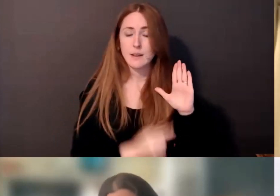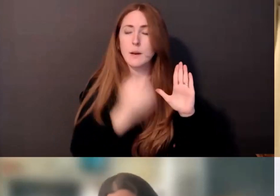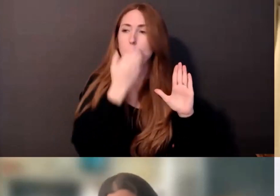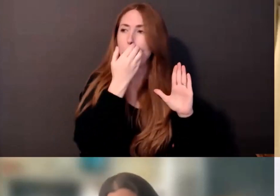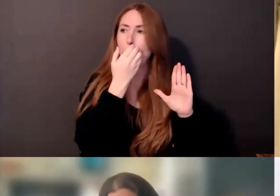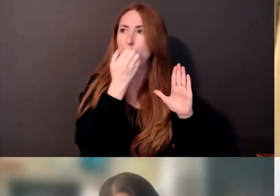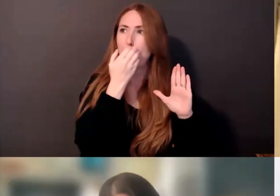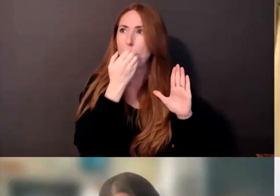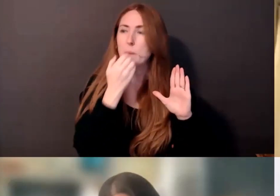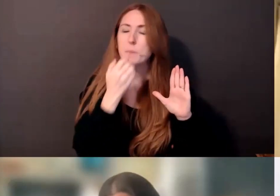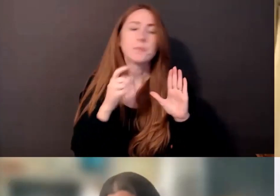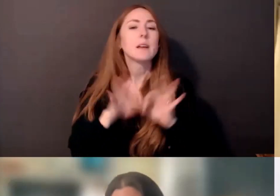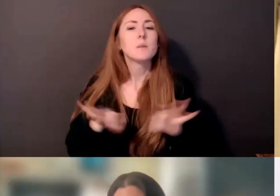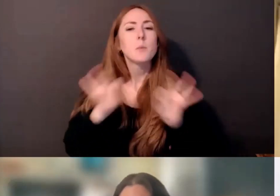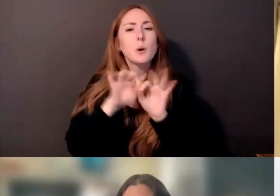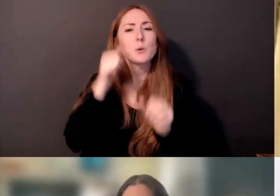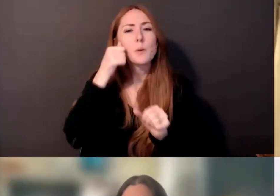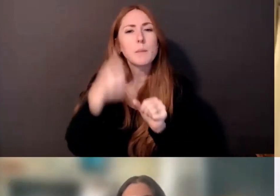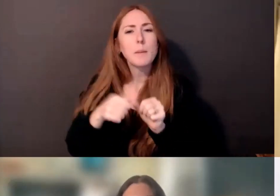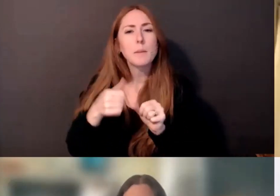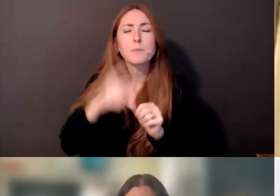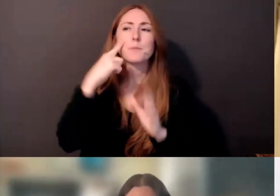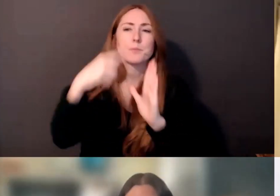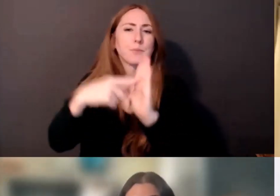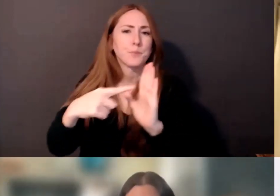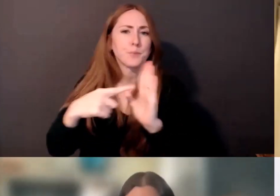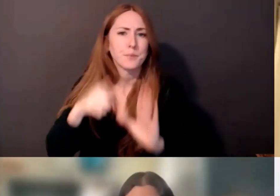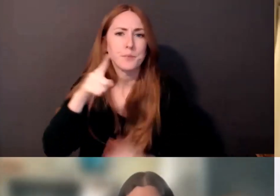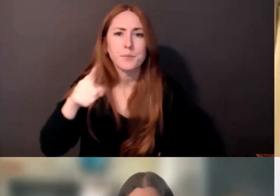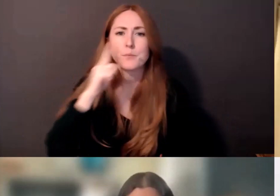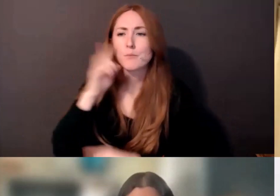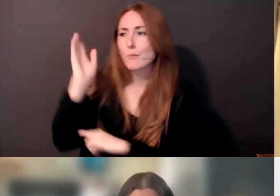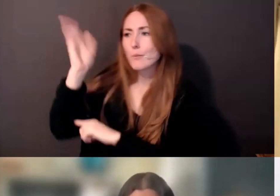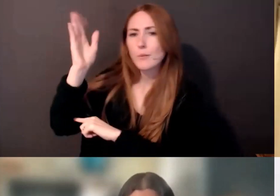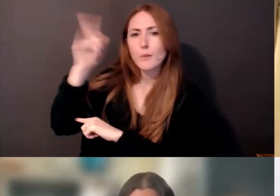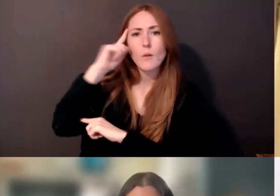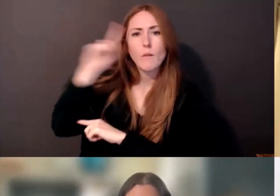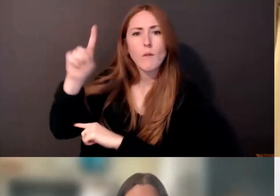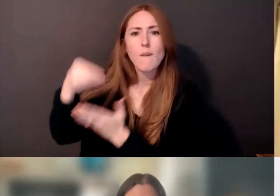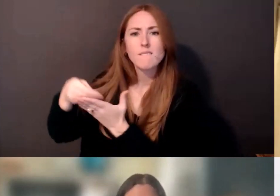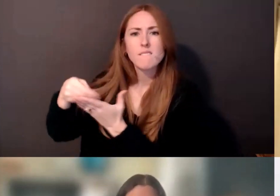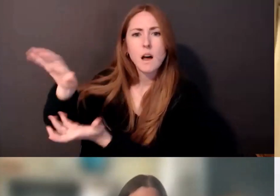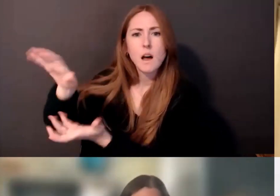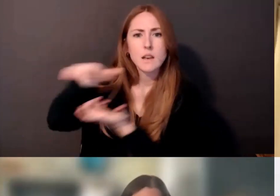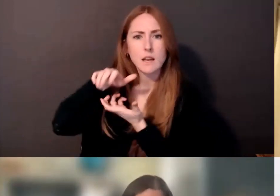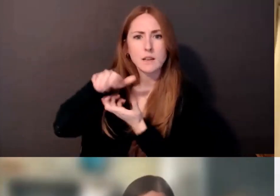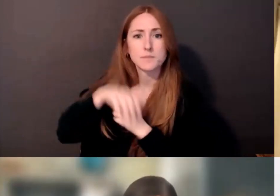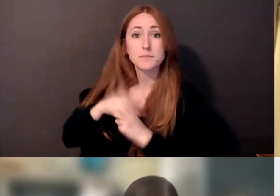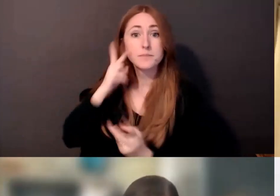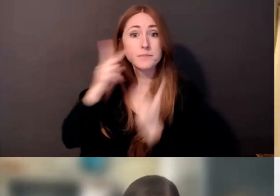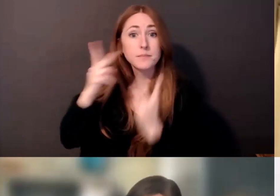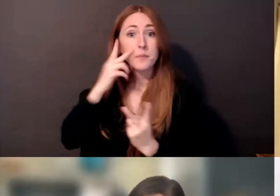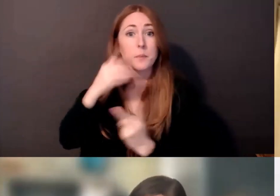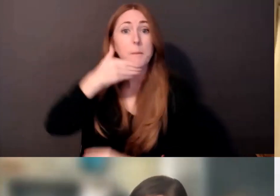let's say, for funding, visuals are better than lots of text. But you want to make sure that people can take away